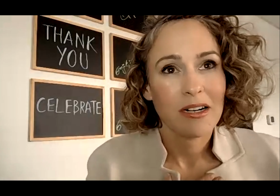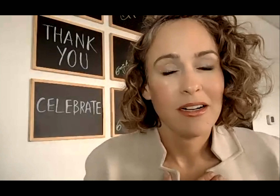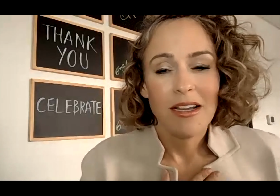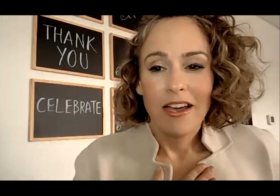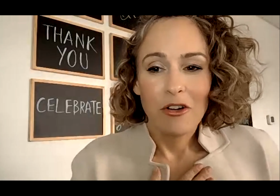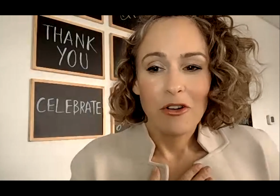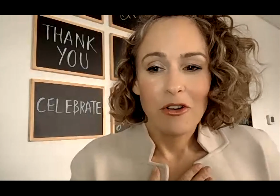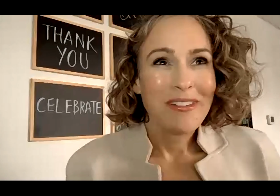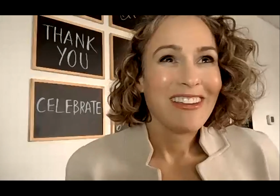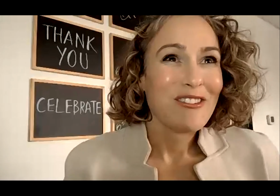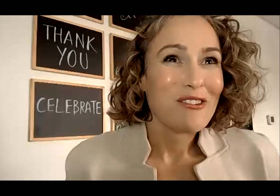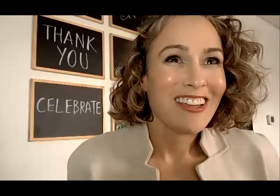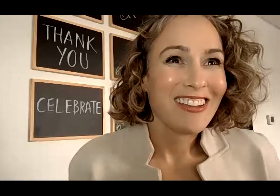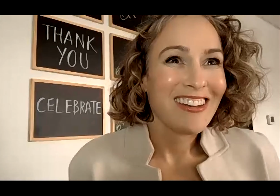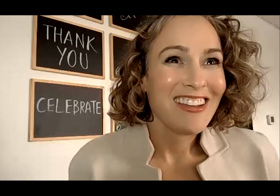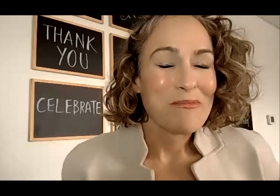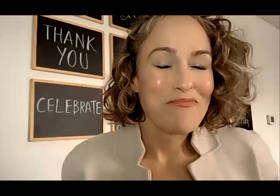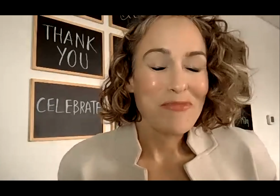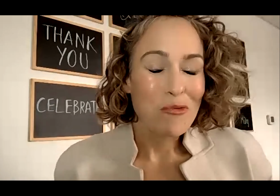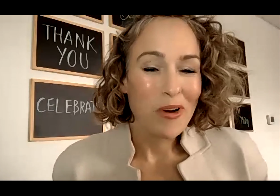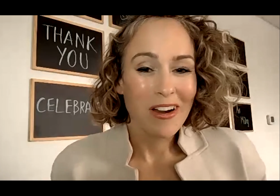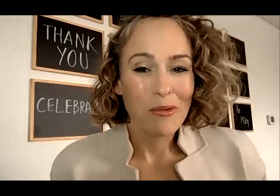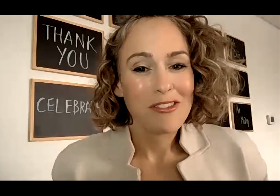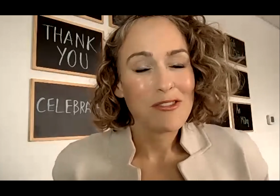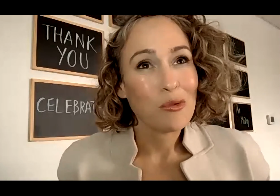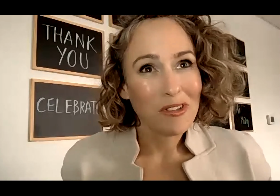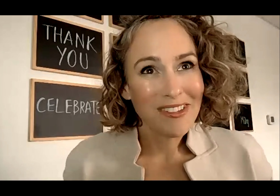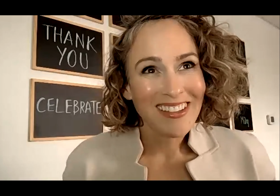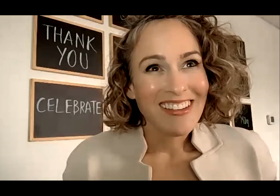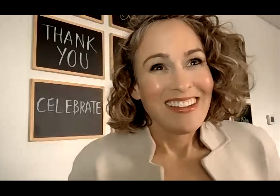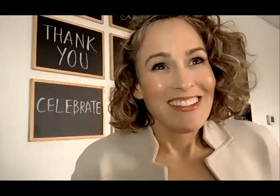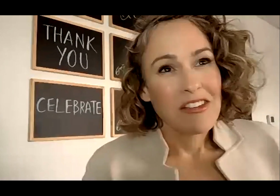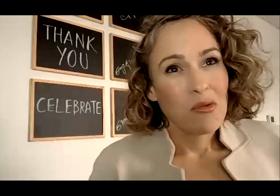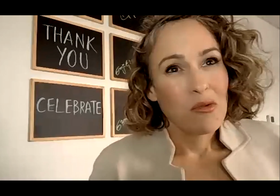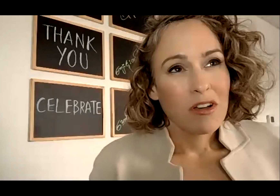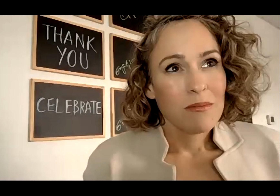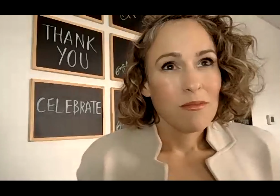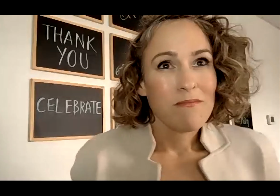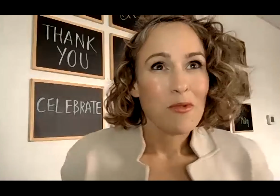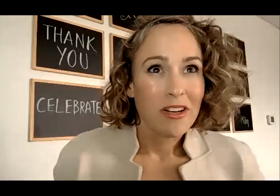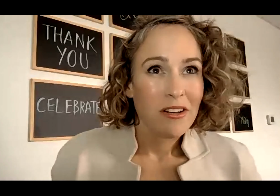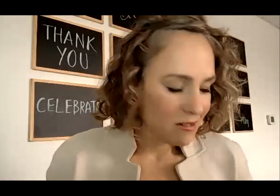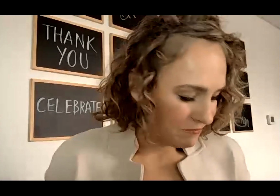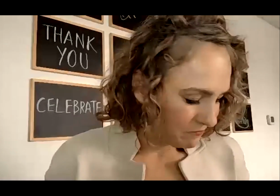where I grew up, in Oregon, where I went to school. So welcome one and all.